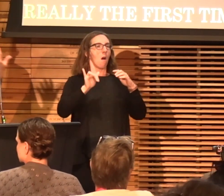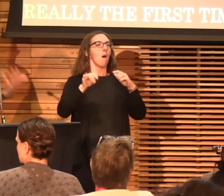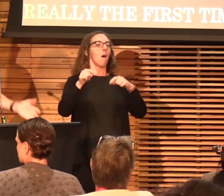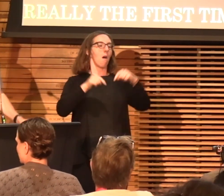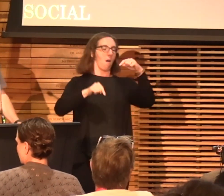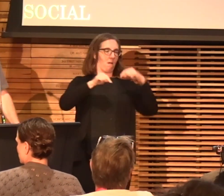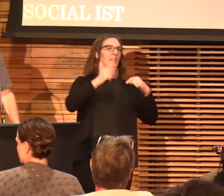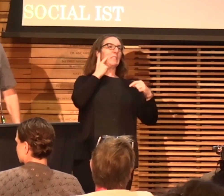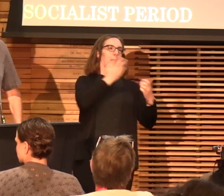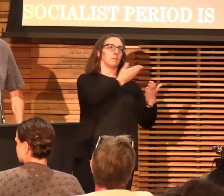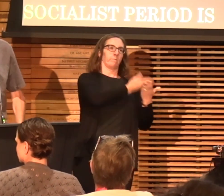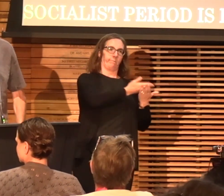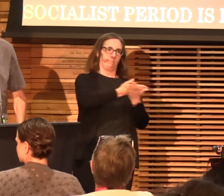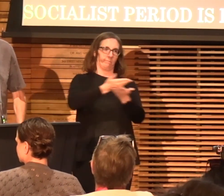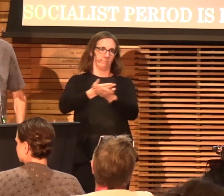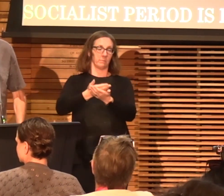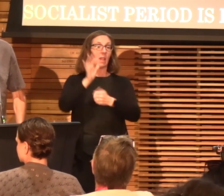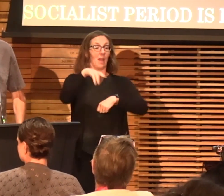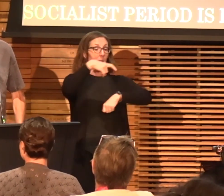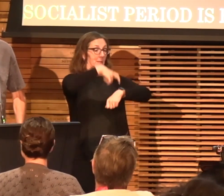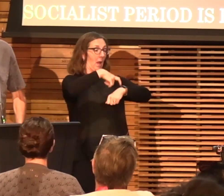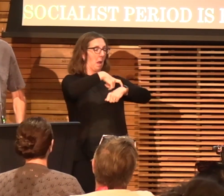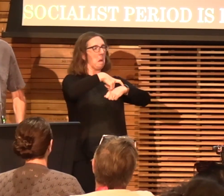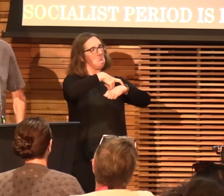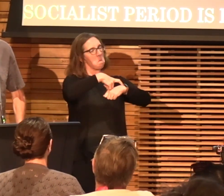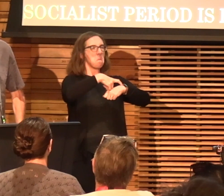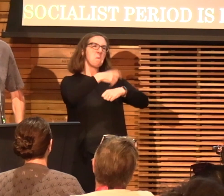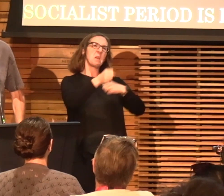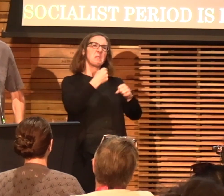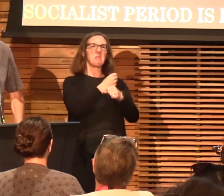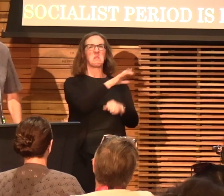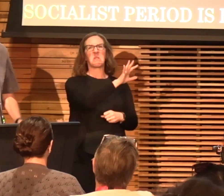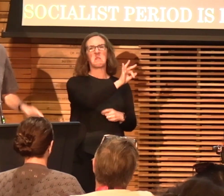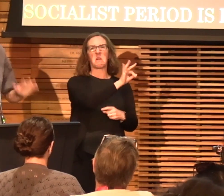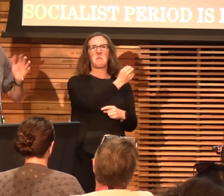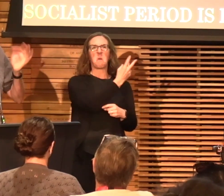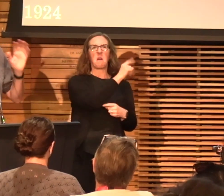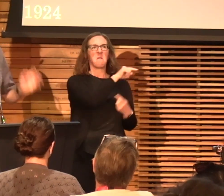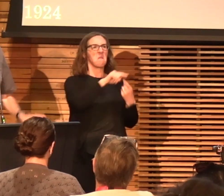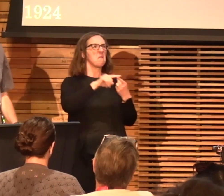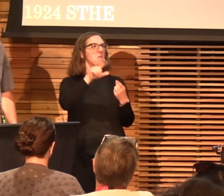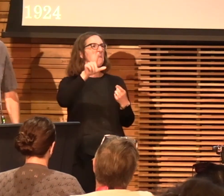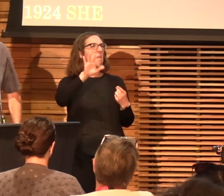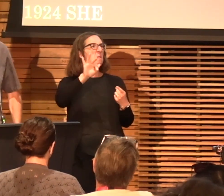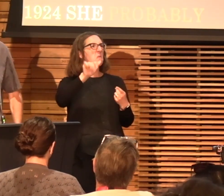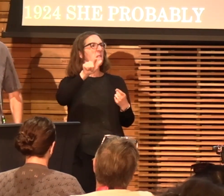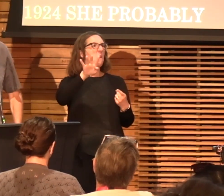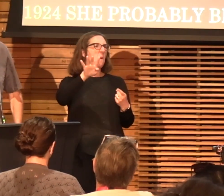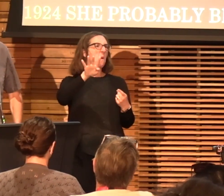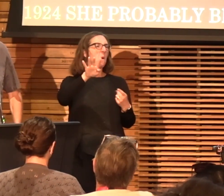is roughly between 1912 and 1924. She probably becomes a socialist around 1910.